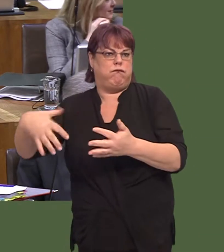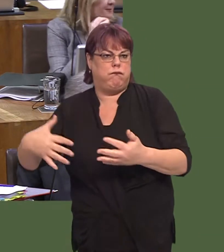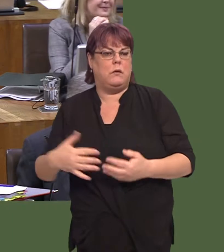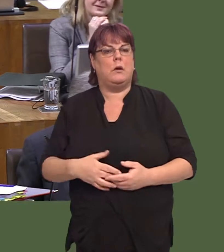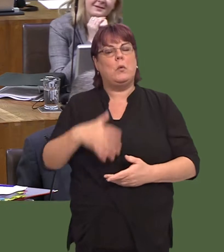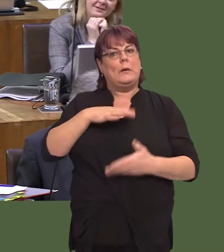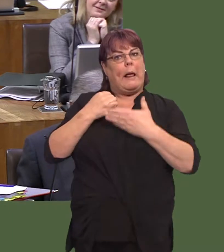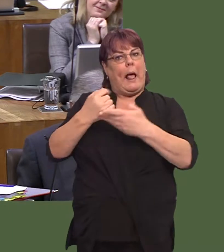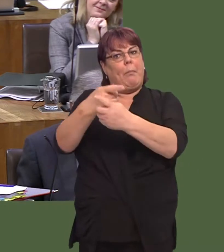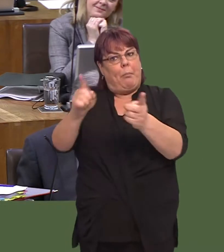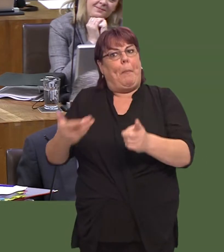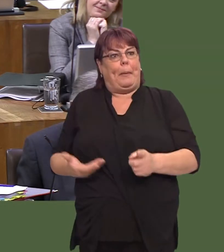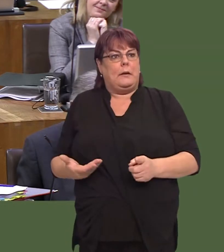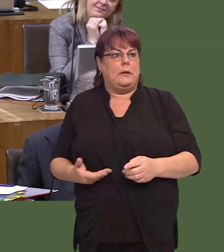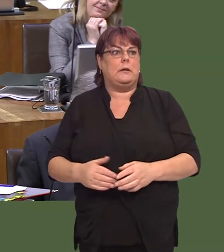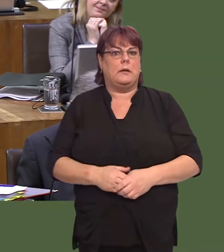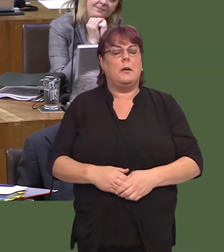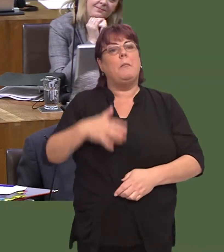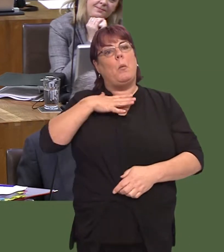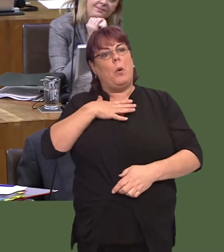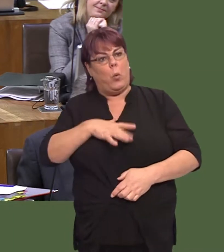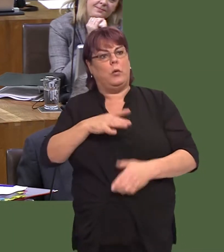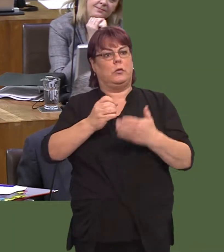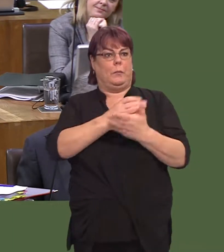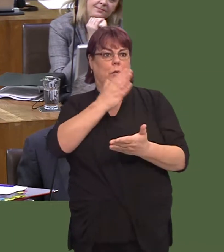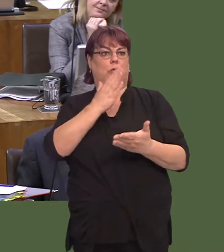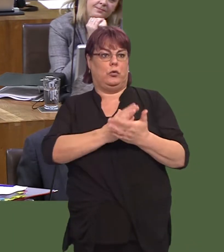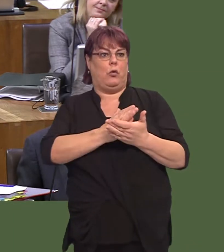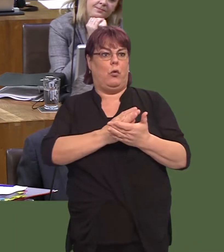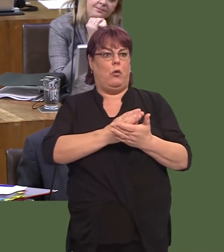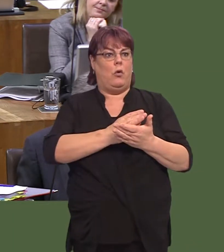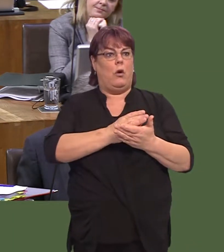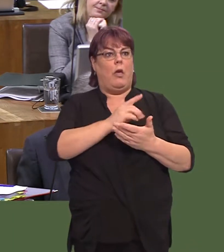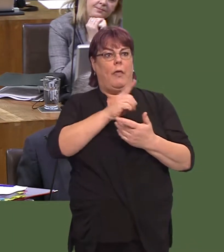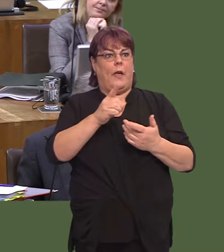But we make no apologies for wanting to ensure that we get rid of scenarios where very cheap